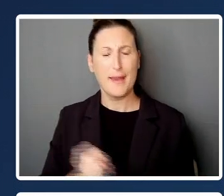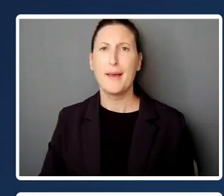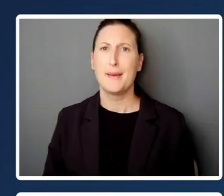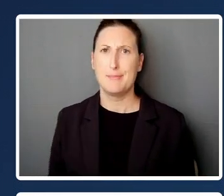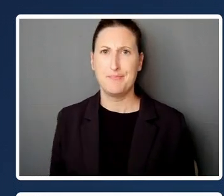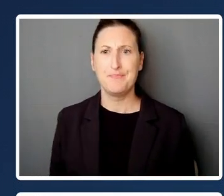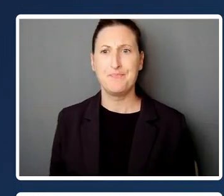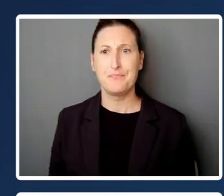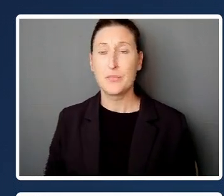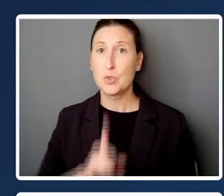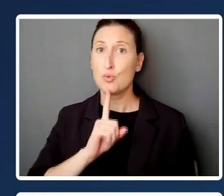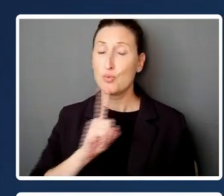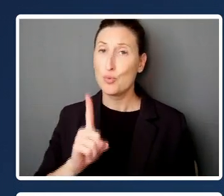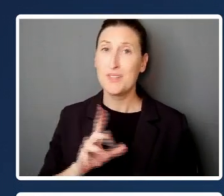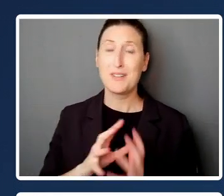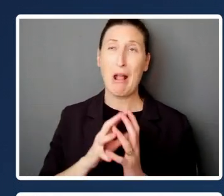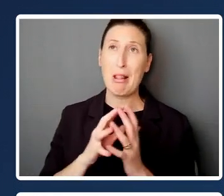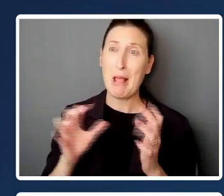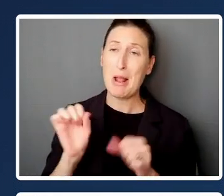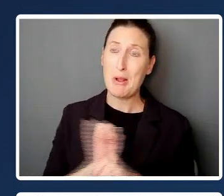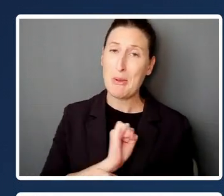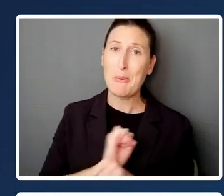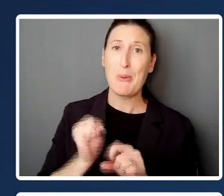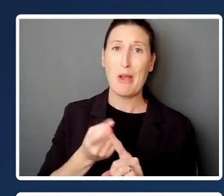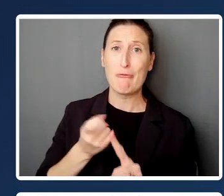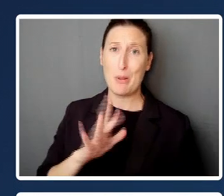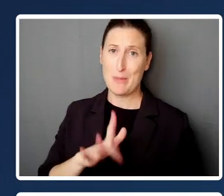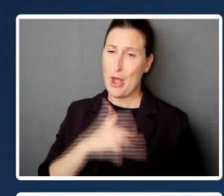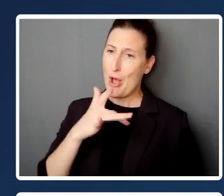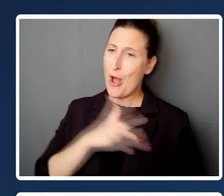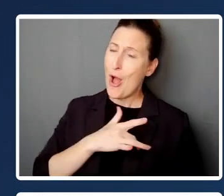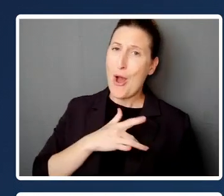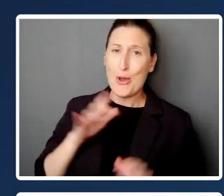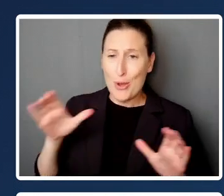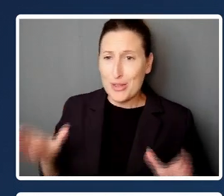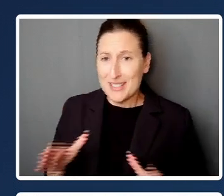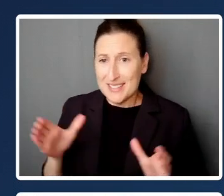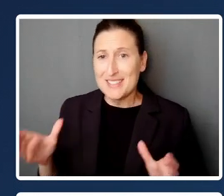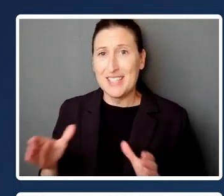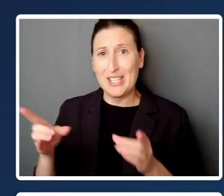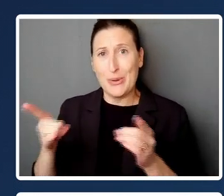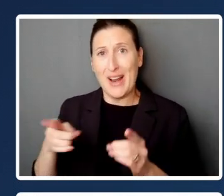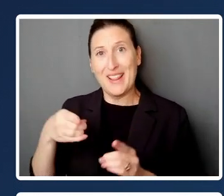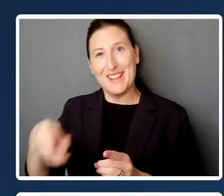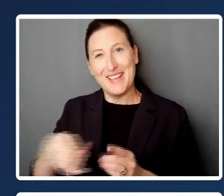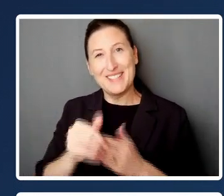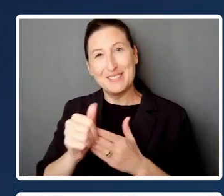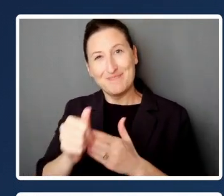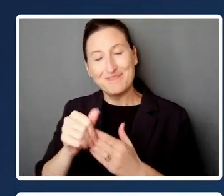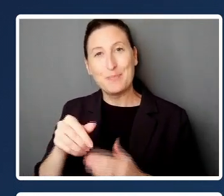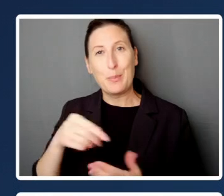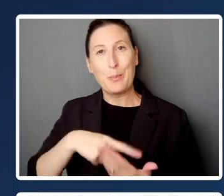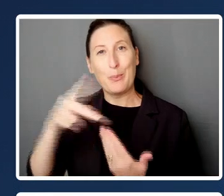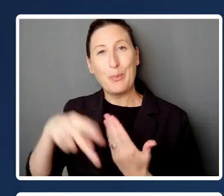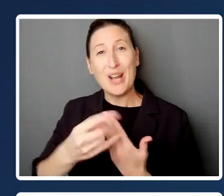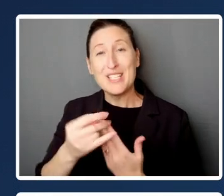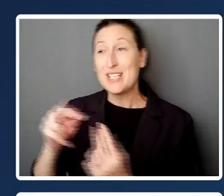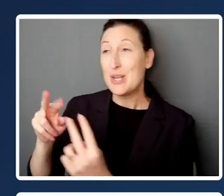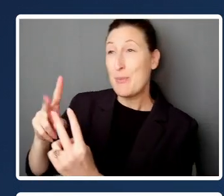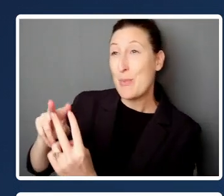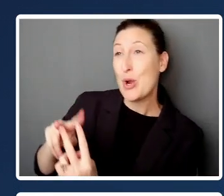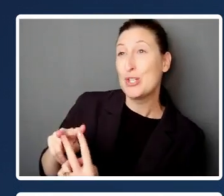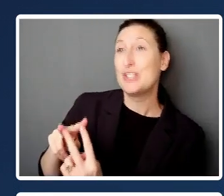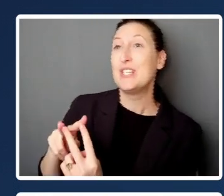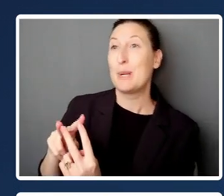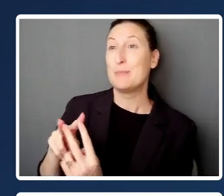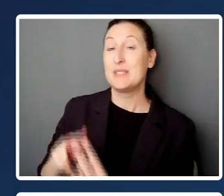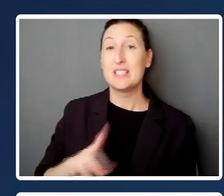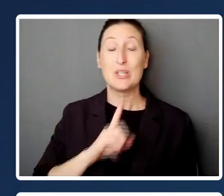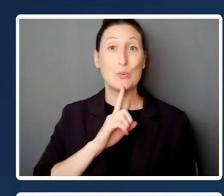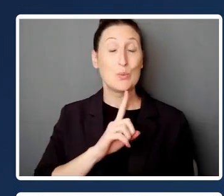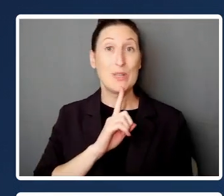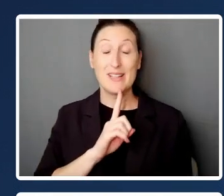of love getting to direct this project and build partnerships and really speak into our youth.